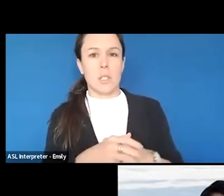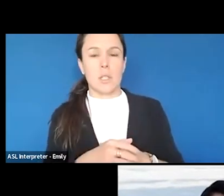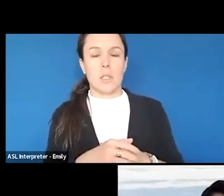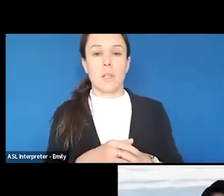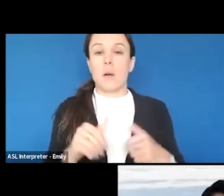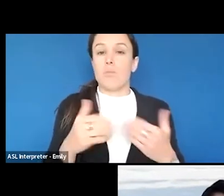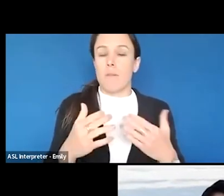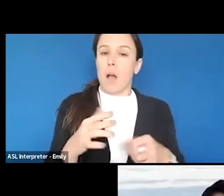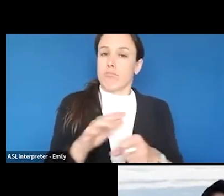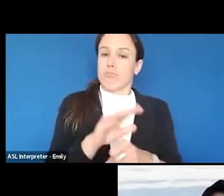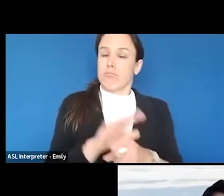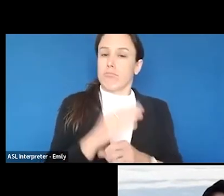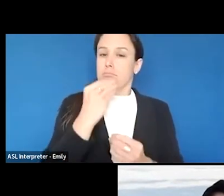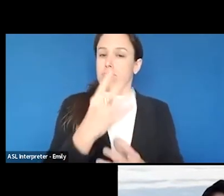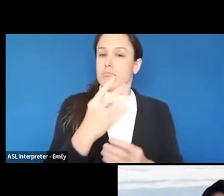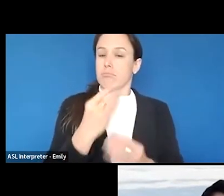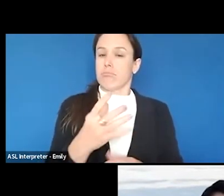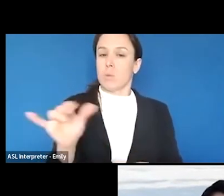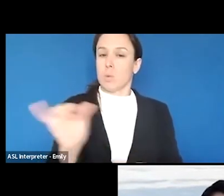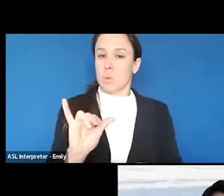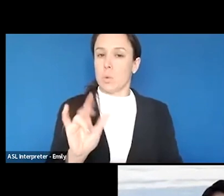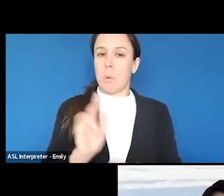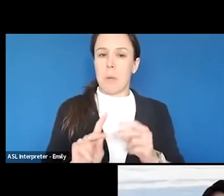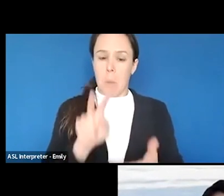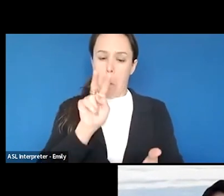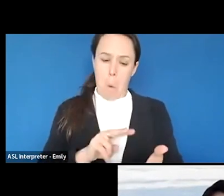sufficient amount of information that lets people validate or not,